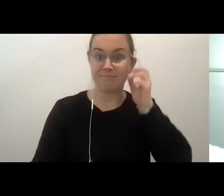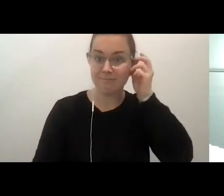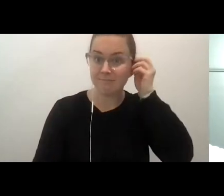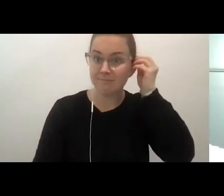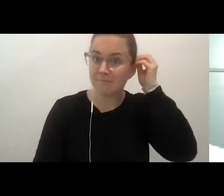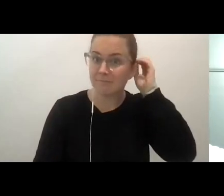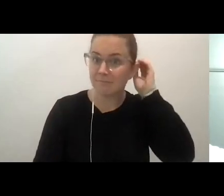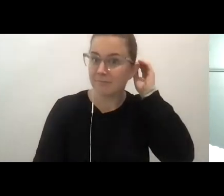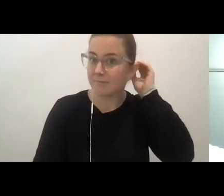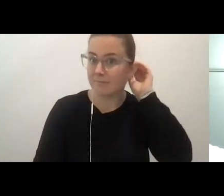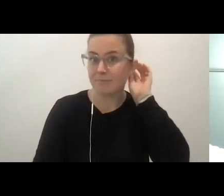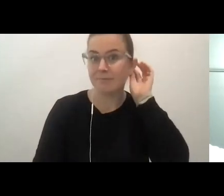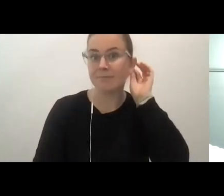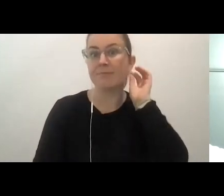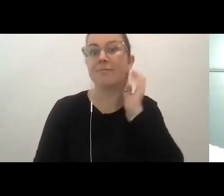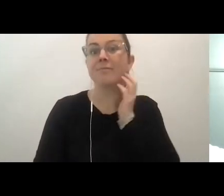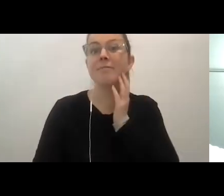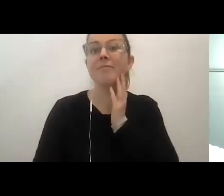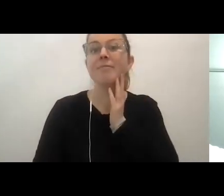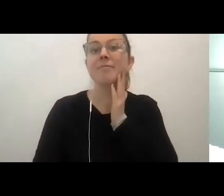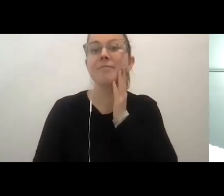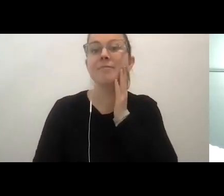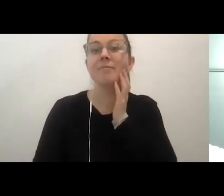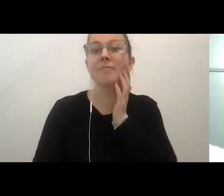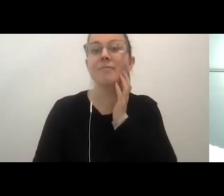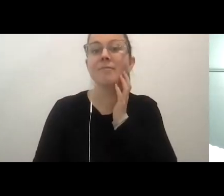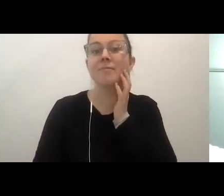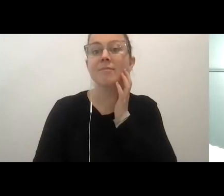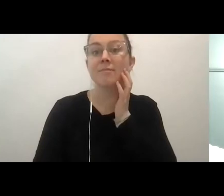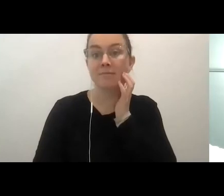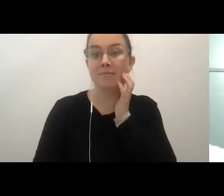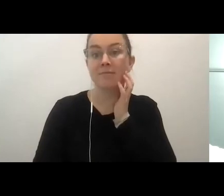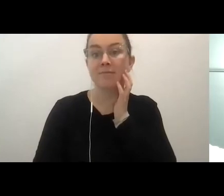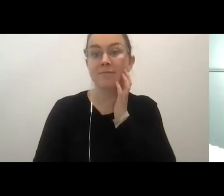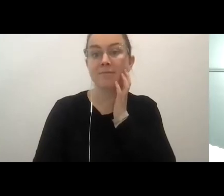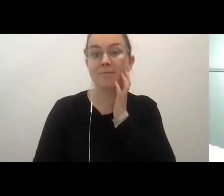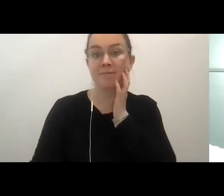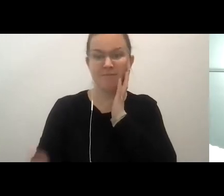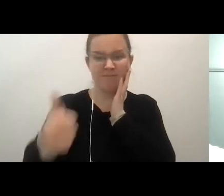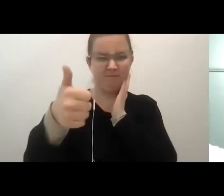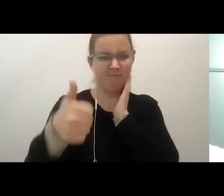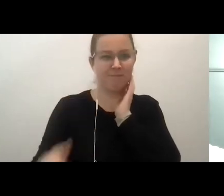Hello everybody! Welcome!